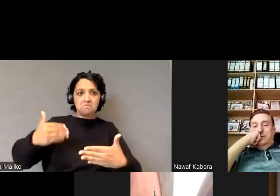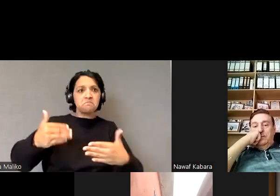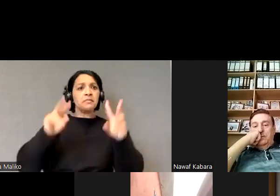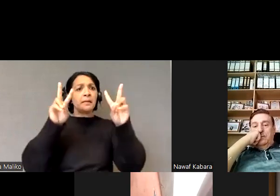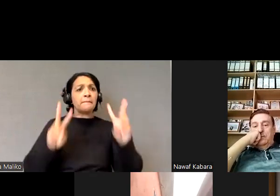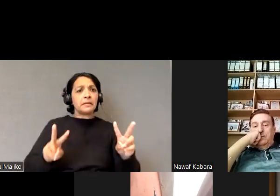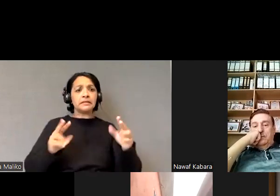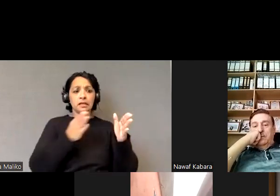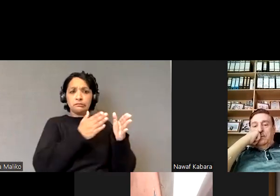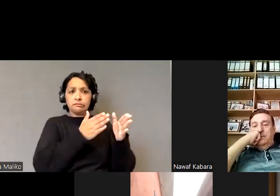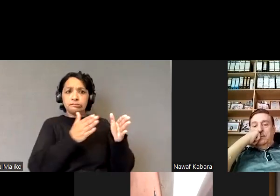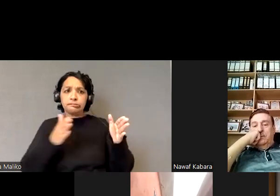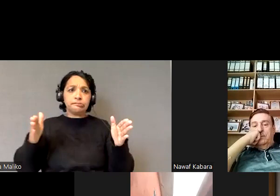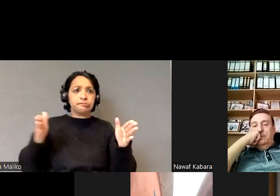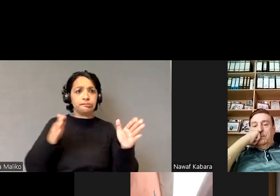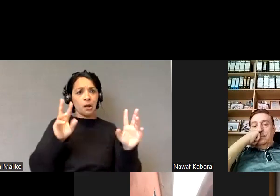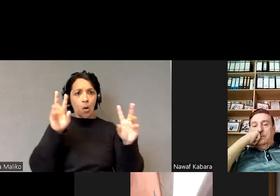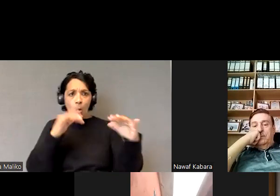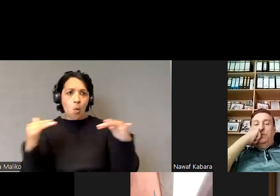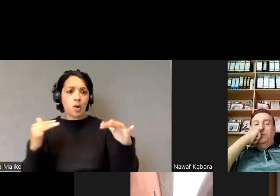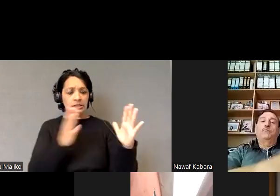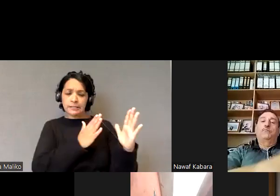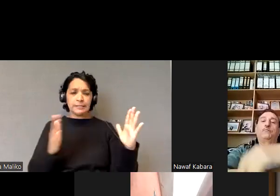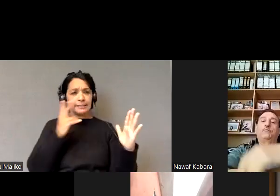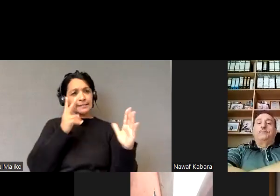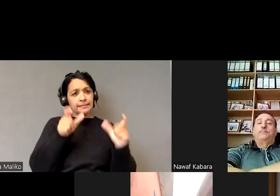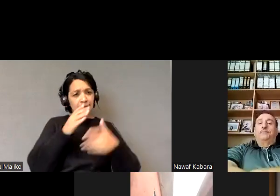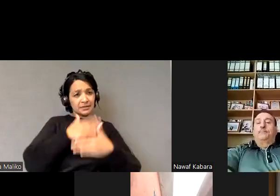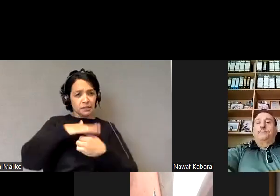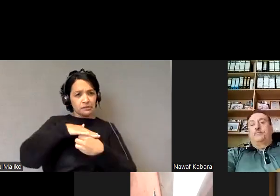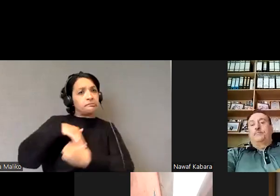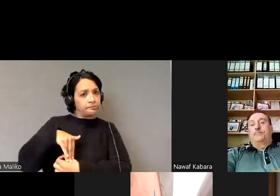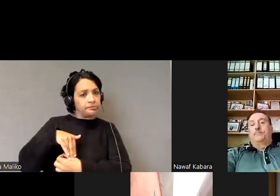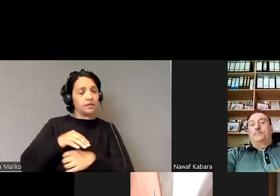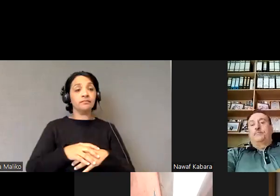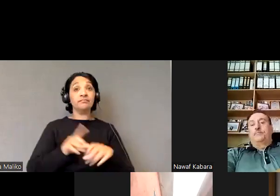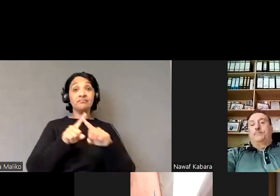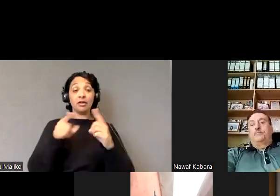There were several recommendations that were useful that various places should take up